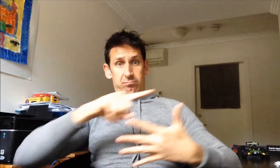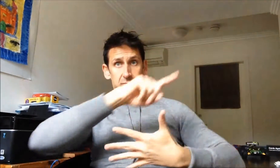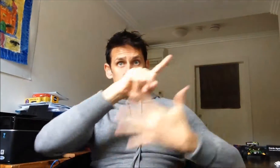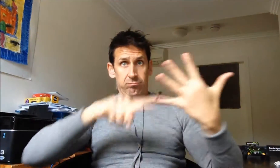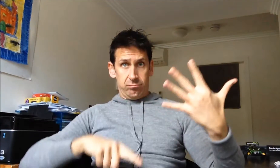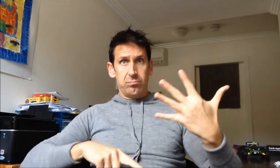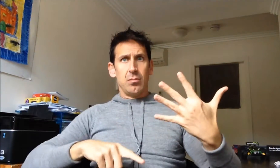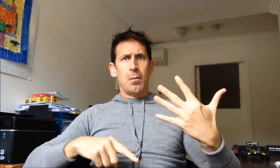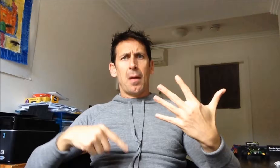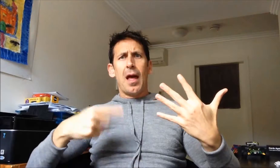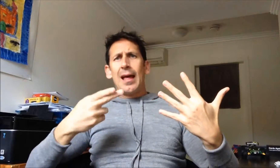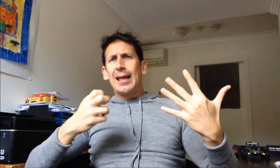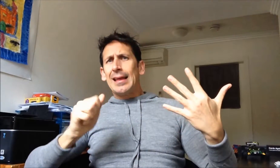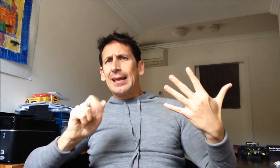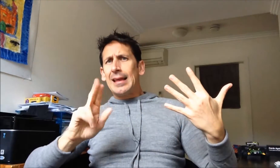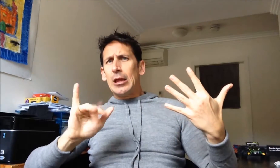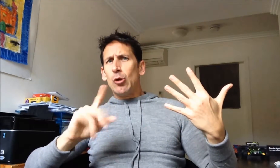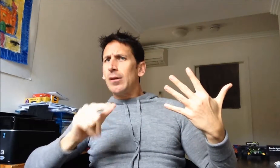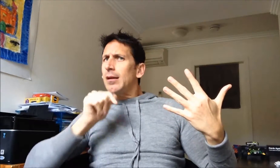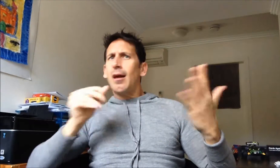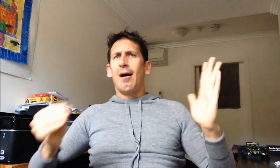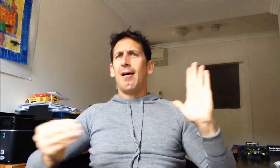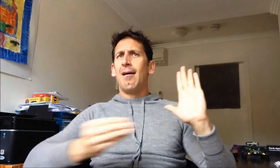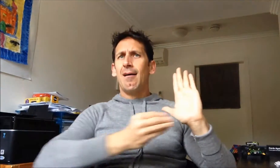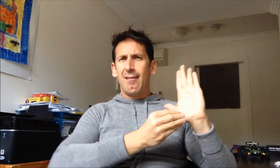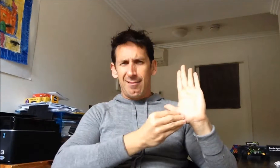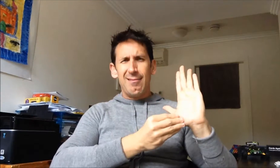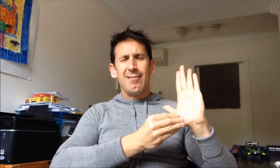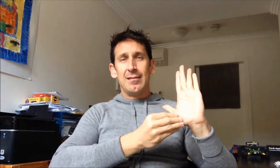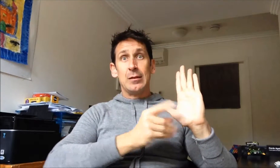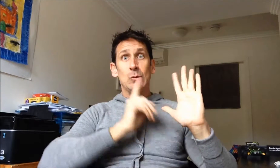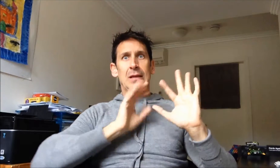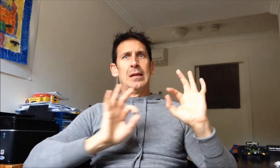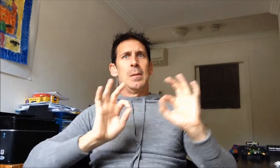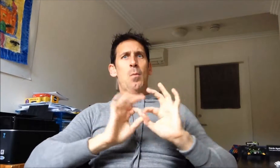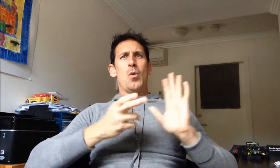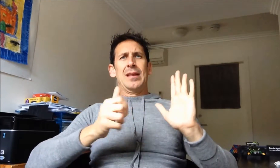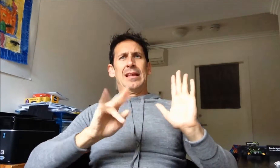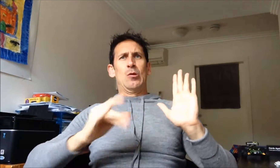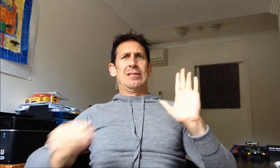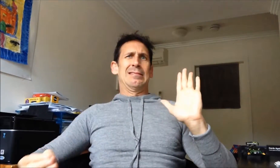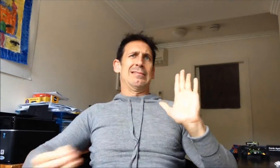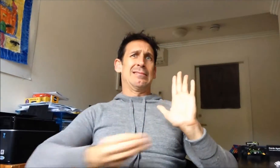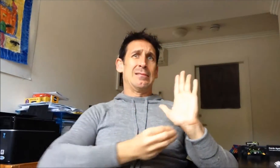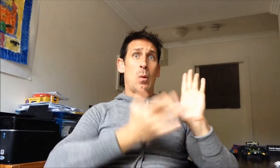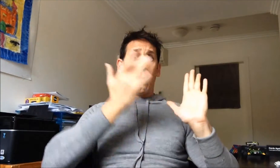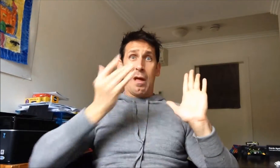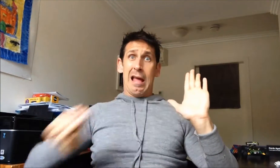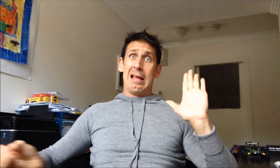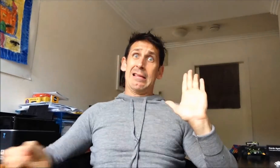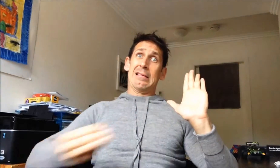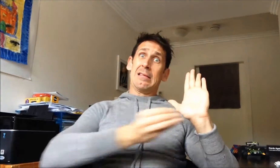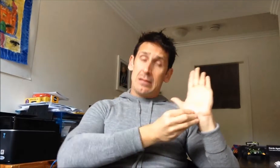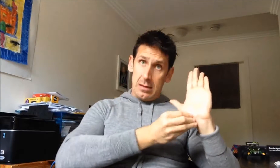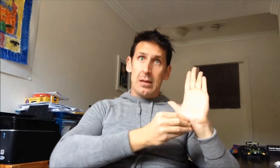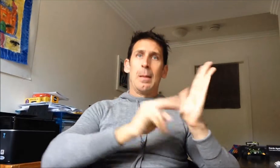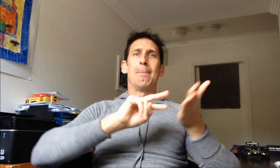However, ‘hearing’ is not included in these priorities, so it is really important to add it to the list of priorities.